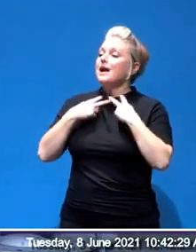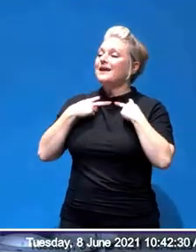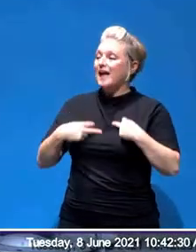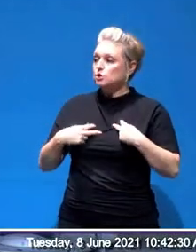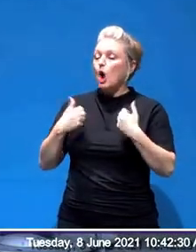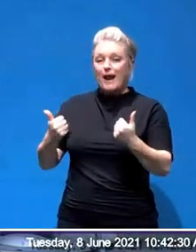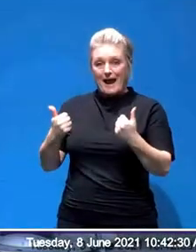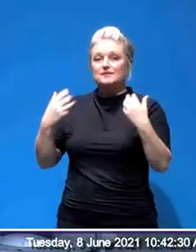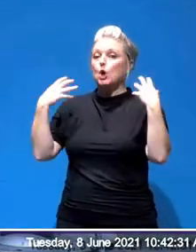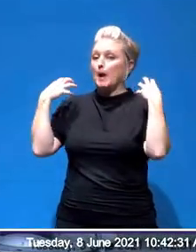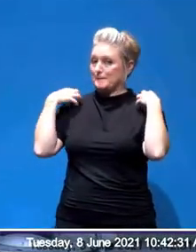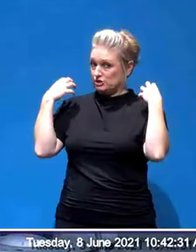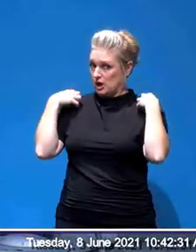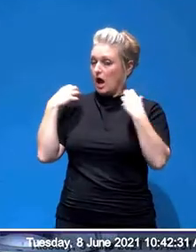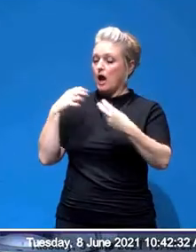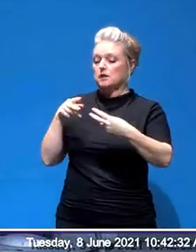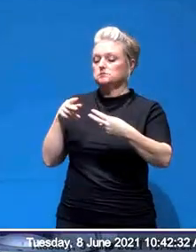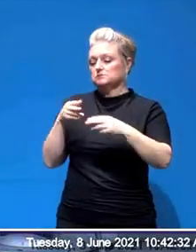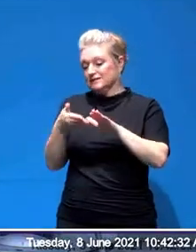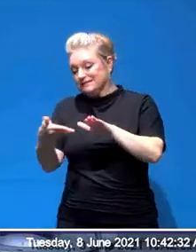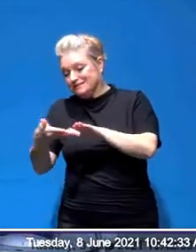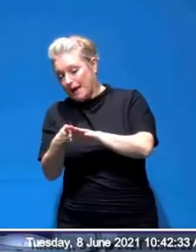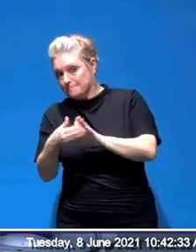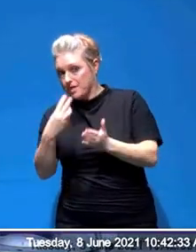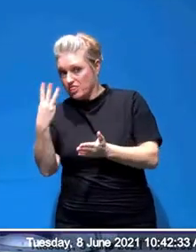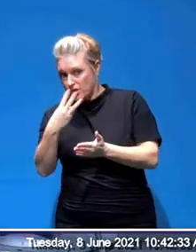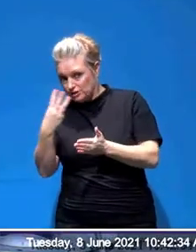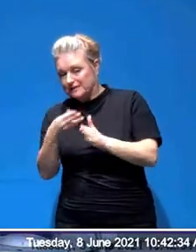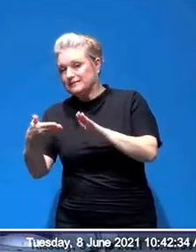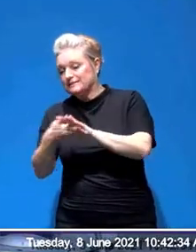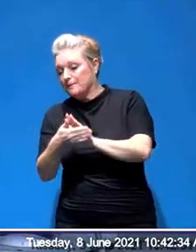appear behind tab 13 in the bundle, and tab 14.